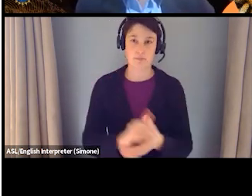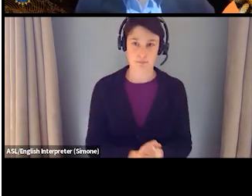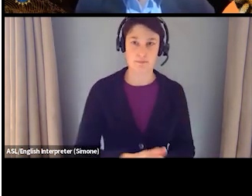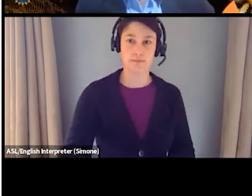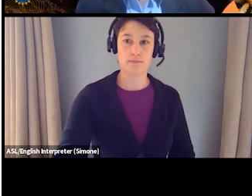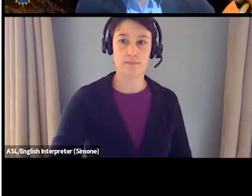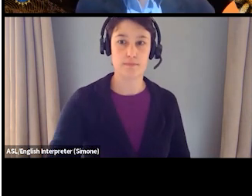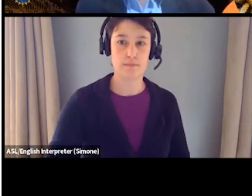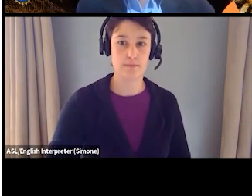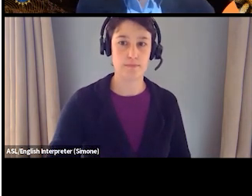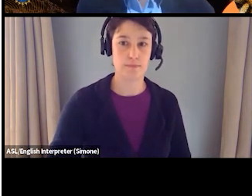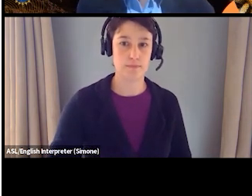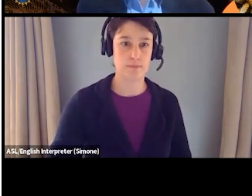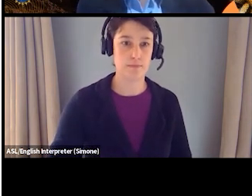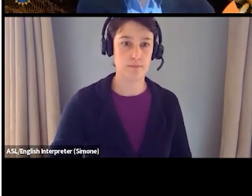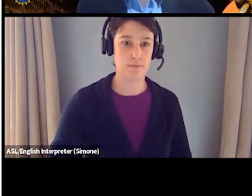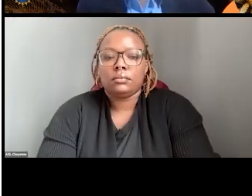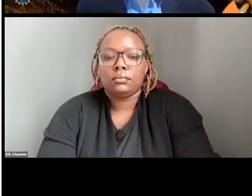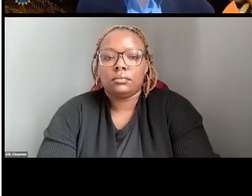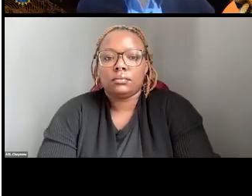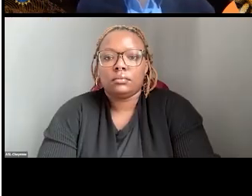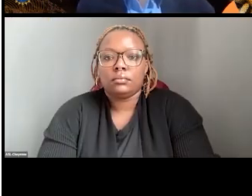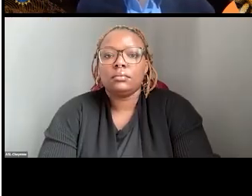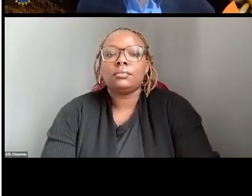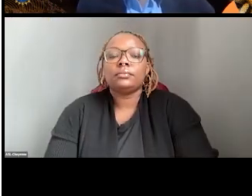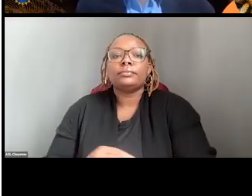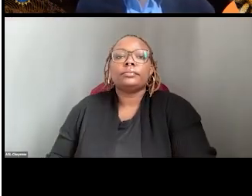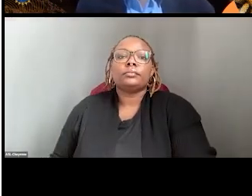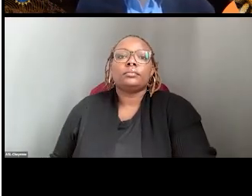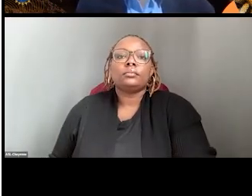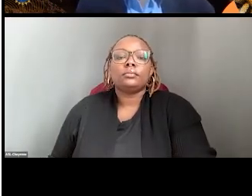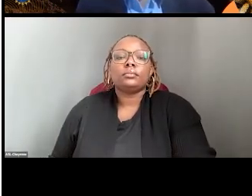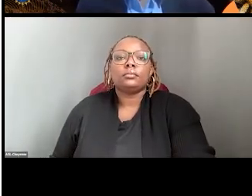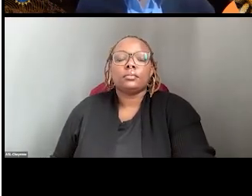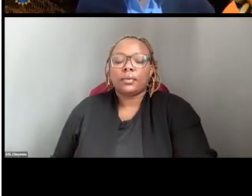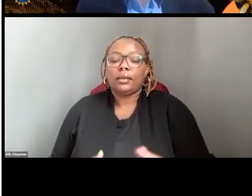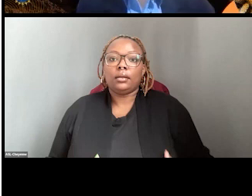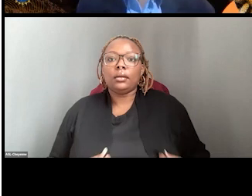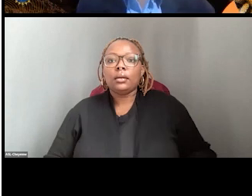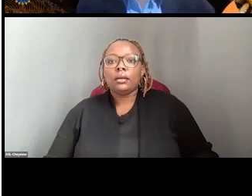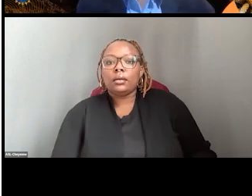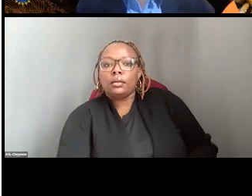of its end date still has any outstanding project reports, that NSF must report that award